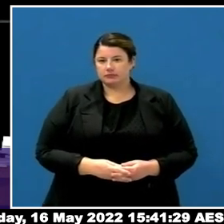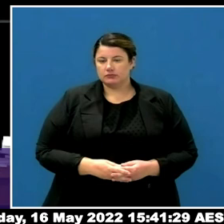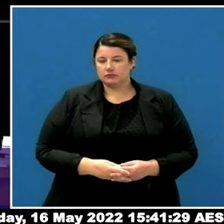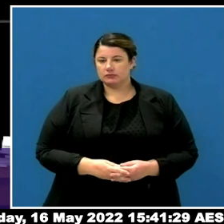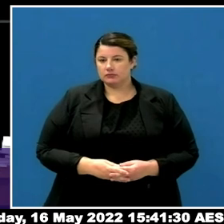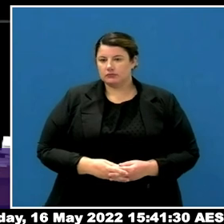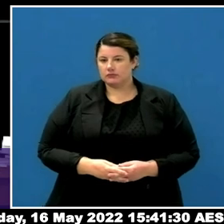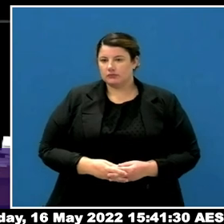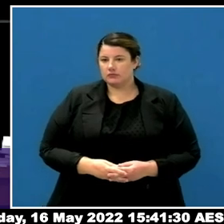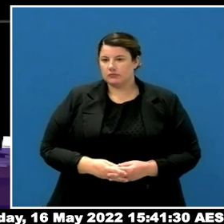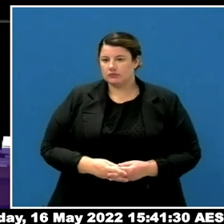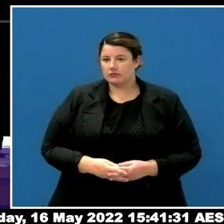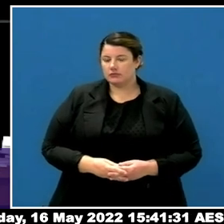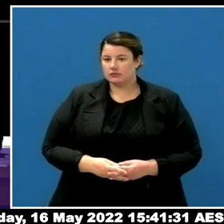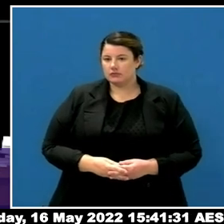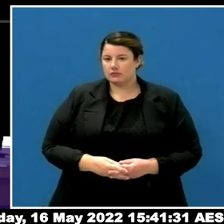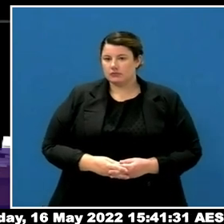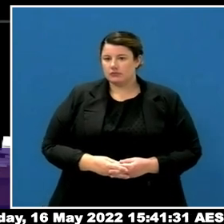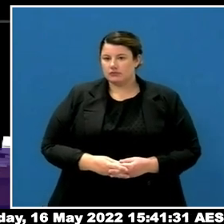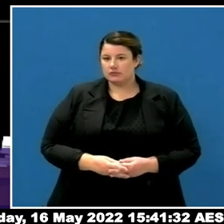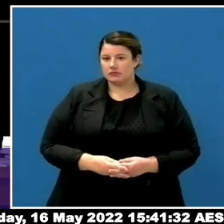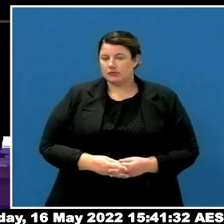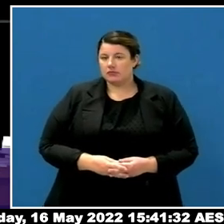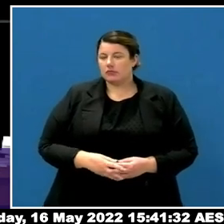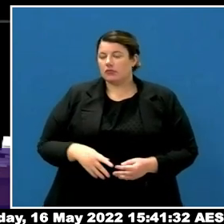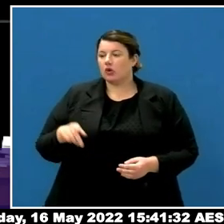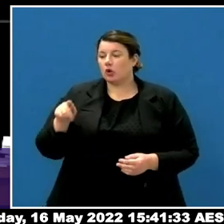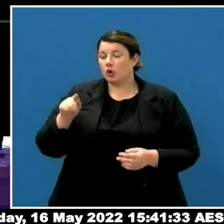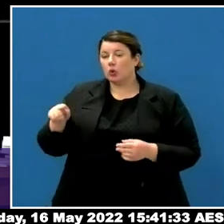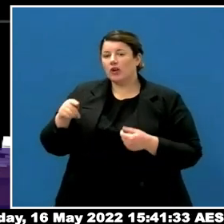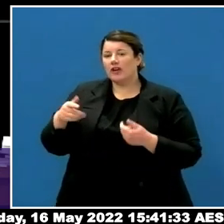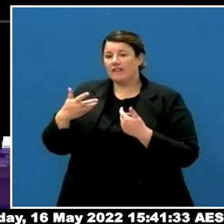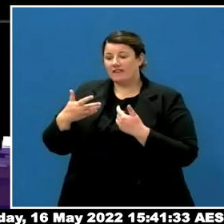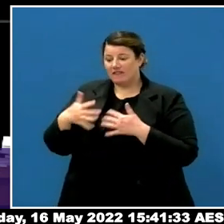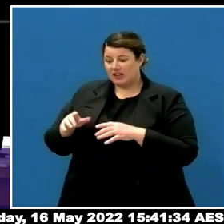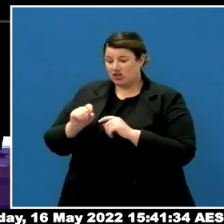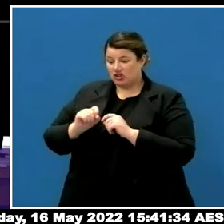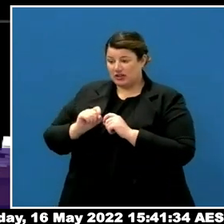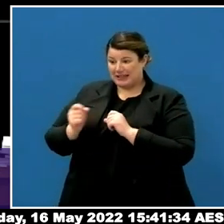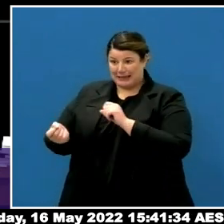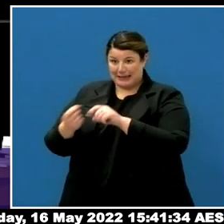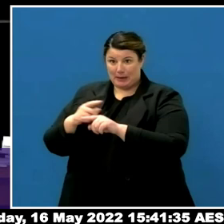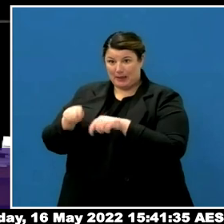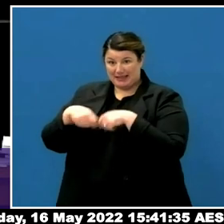You emailed the Team Leader following this incident, didn't you, about what had